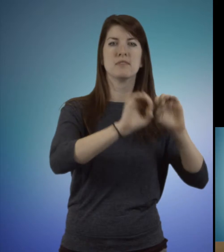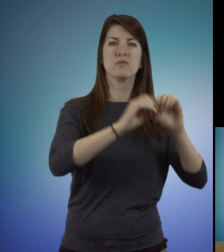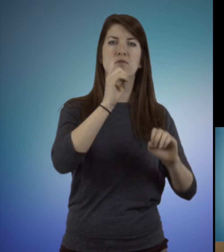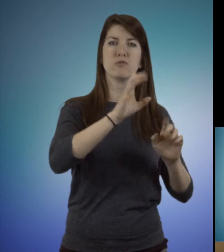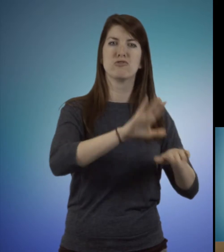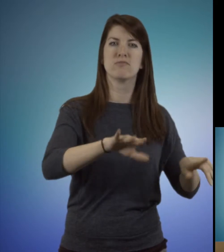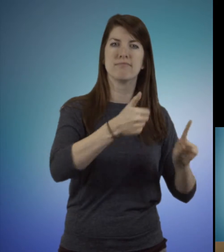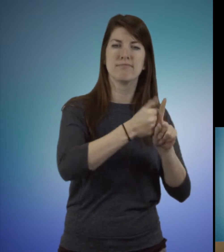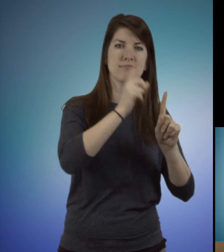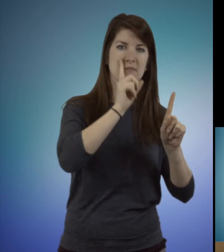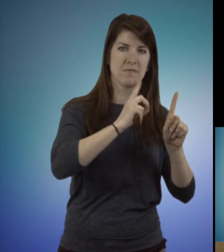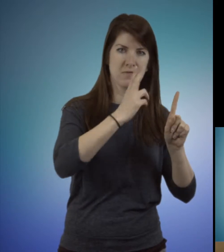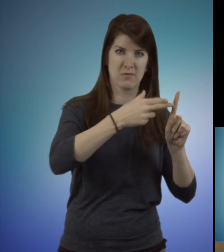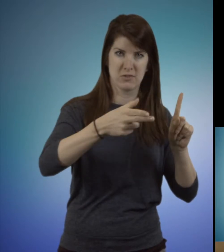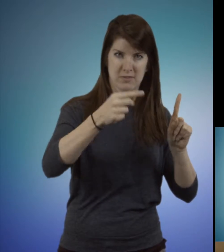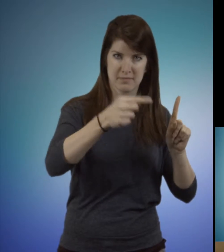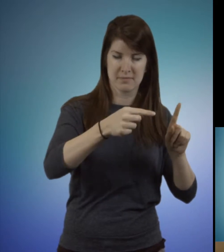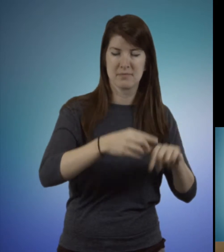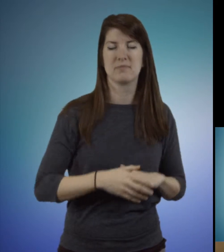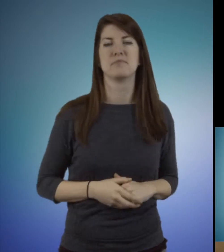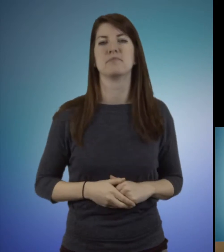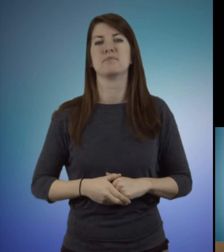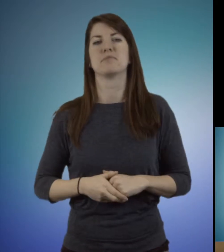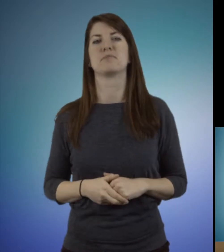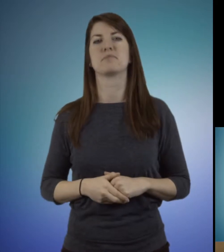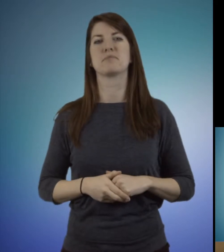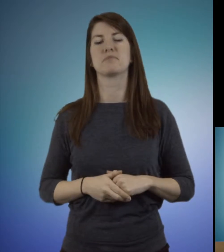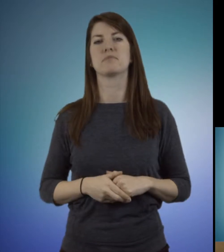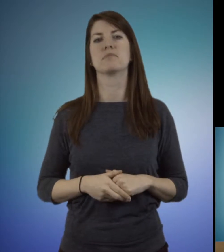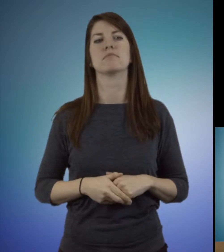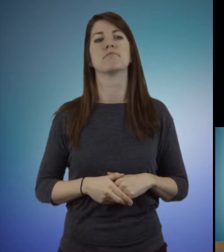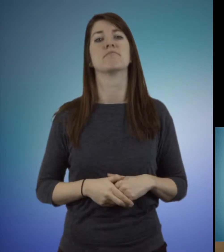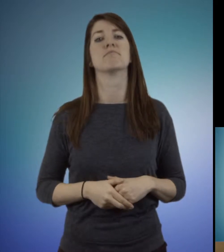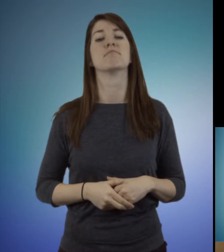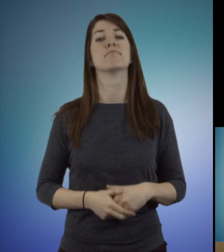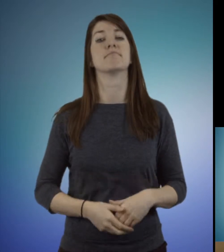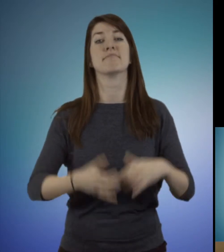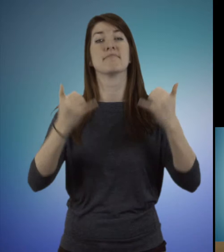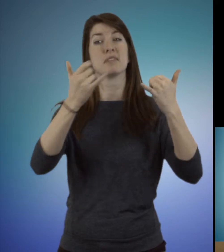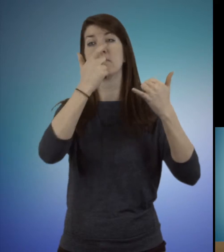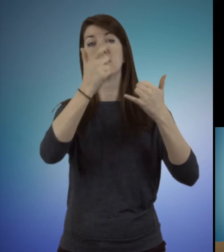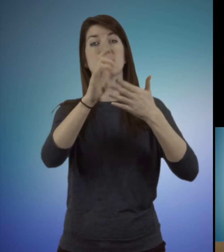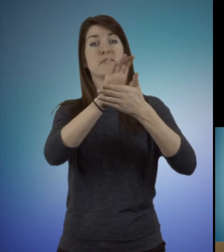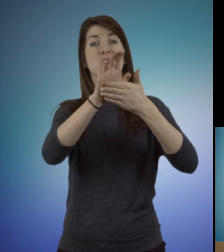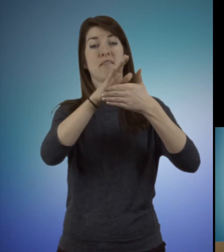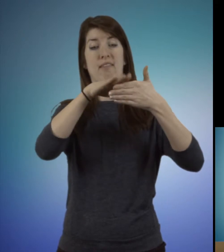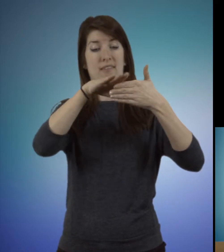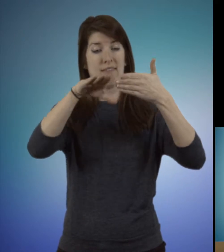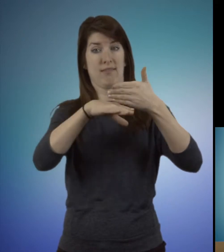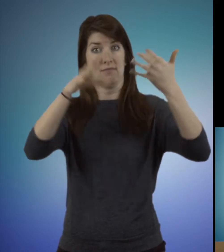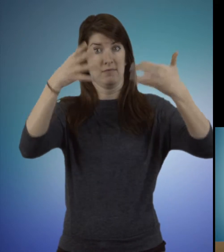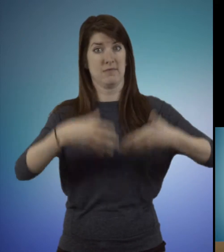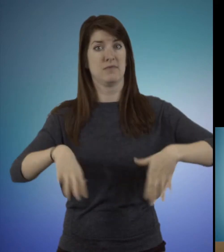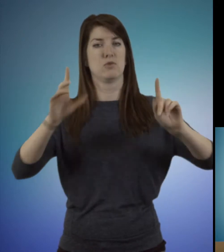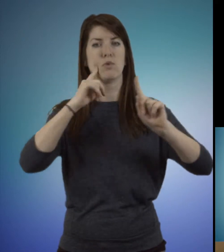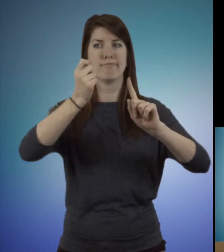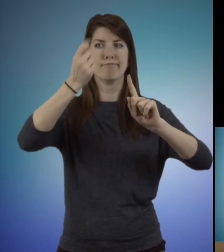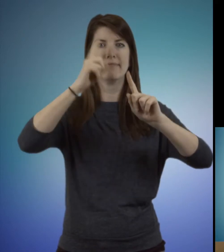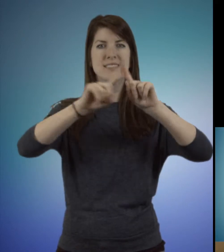What you will walk away knowing today are the differences between speech and language,